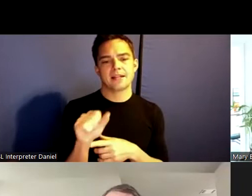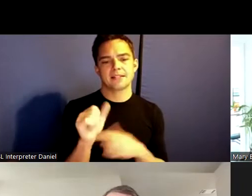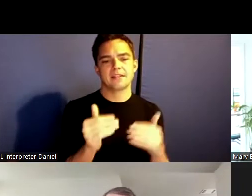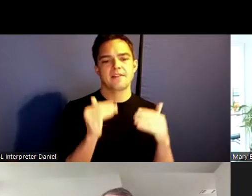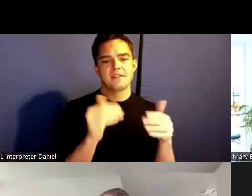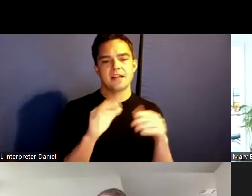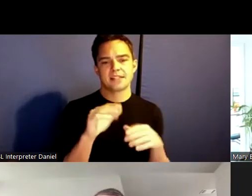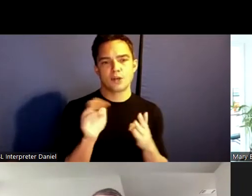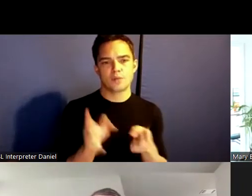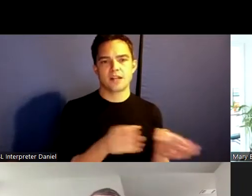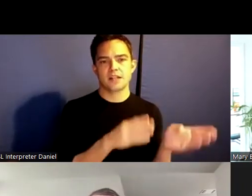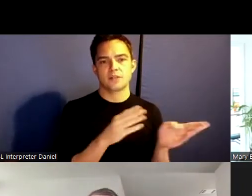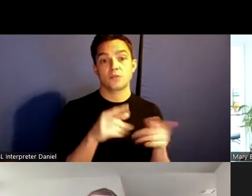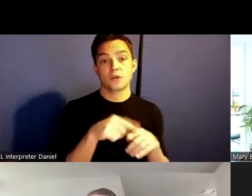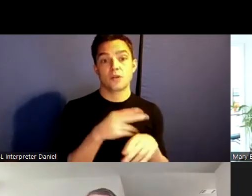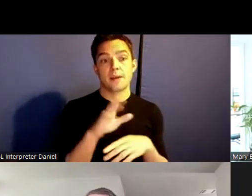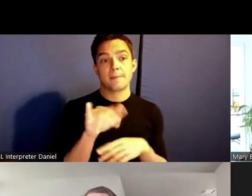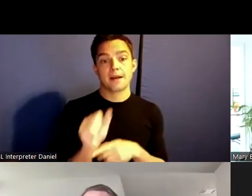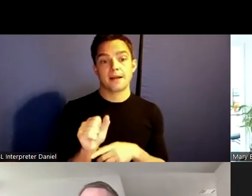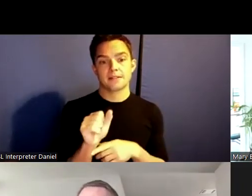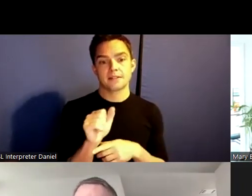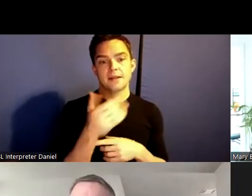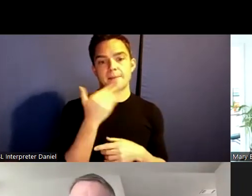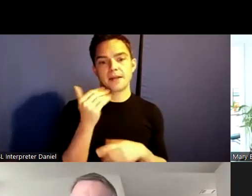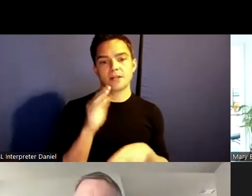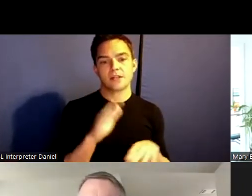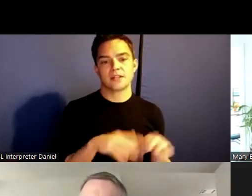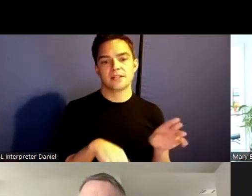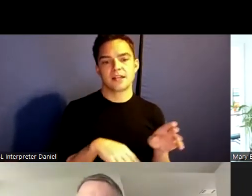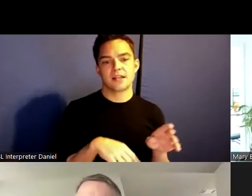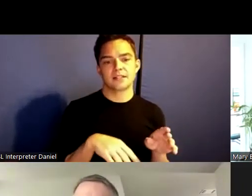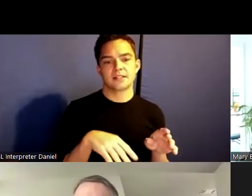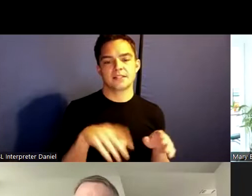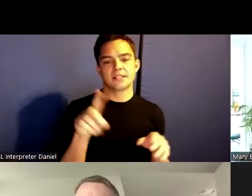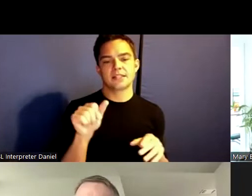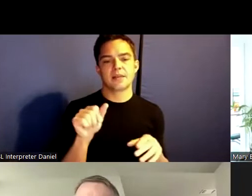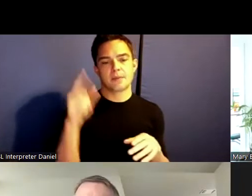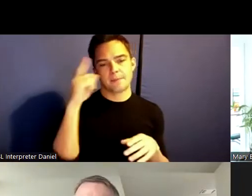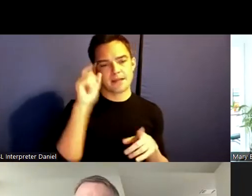this bias a better dead than disabled mindset. Professional advanced care planning,